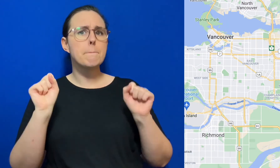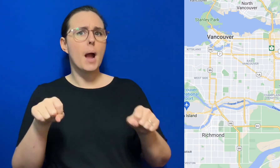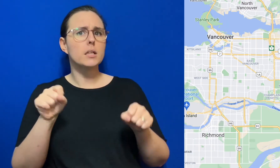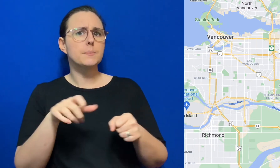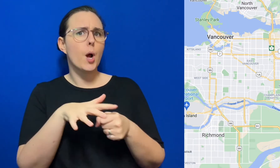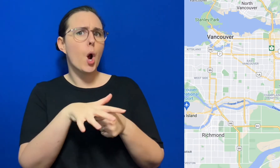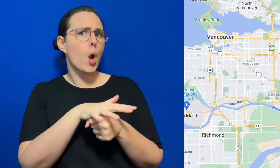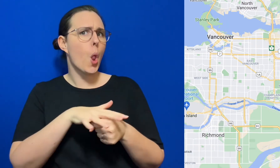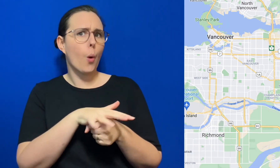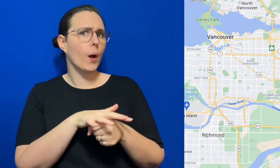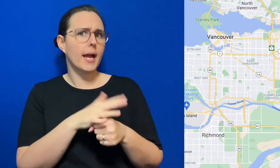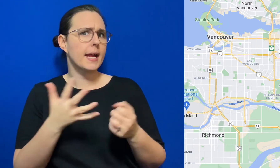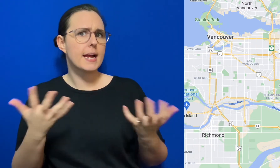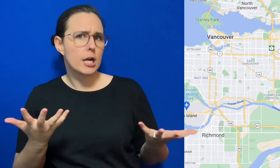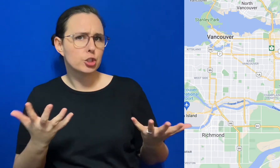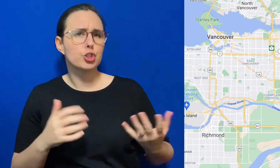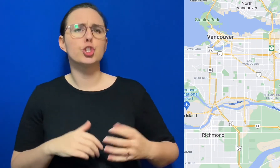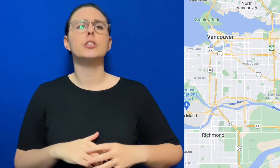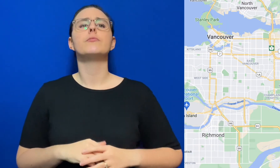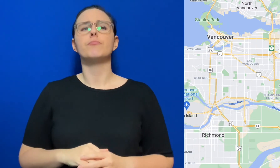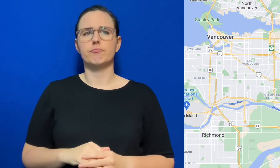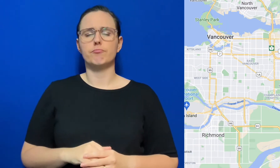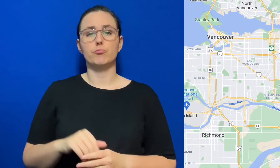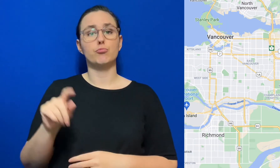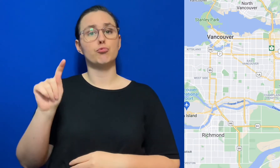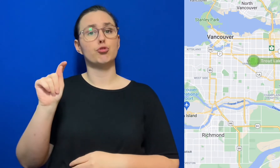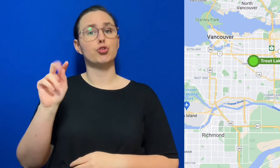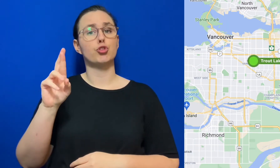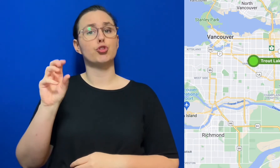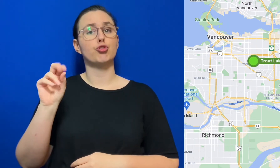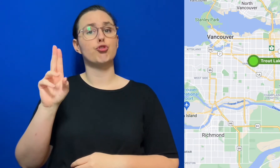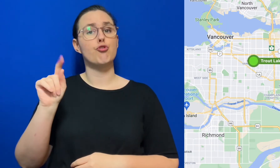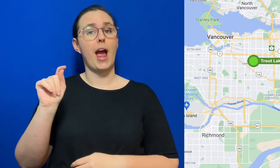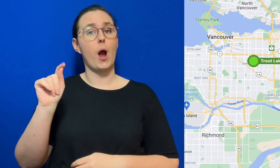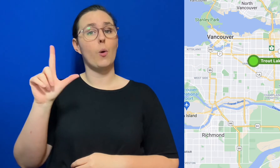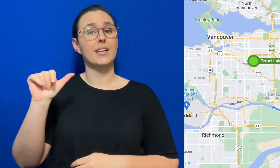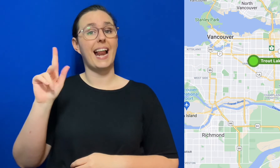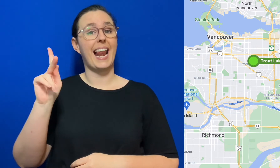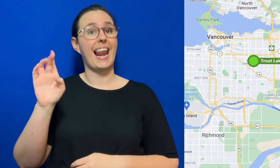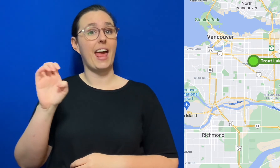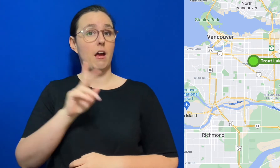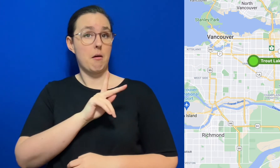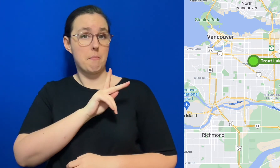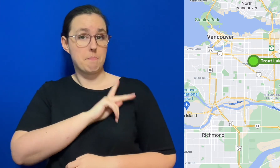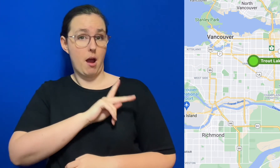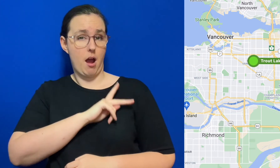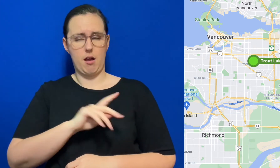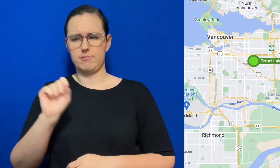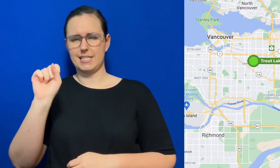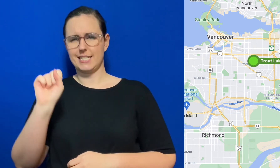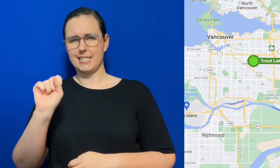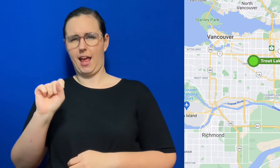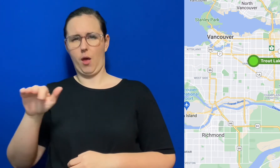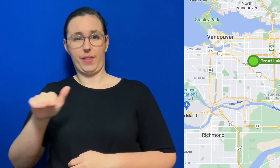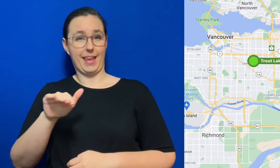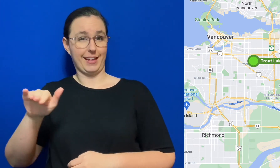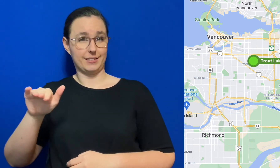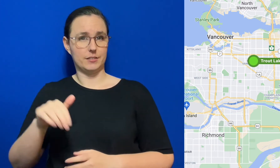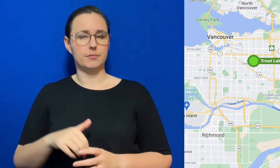Trout Lake Park (South end)